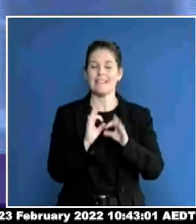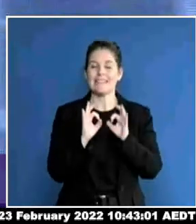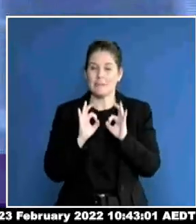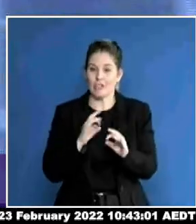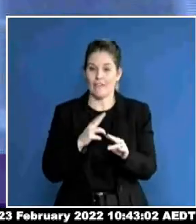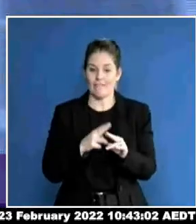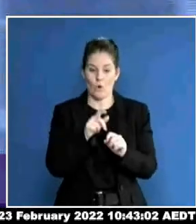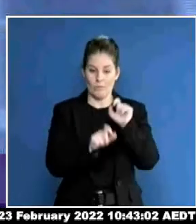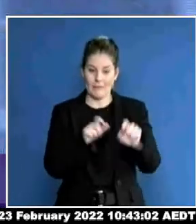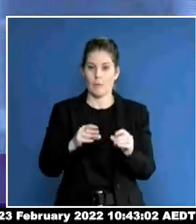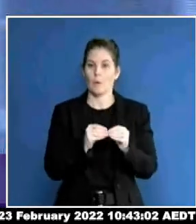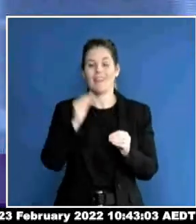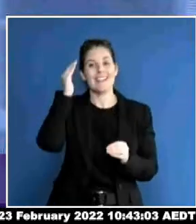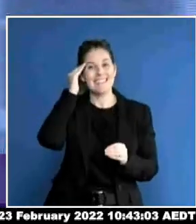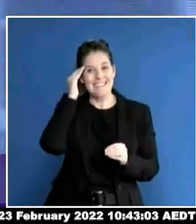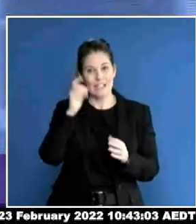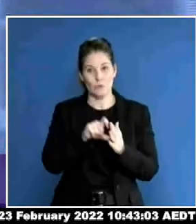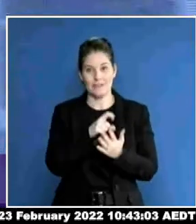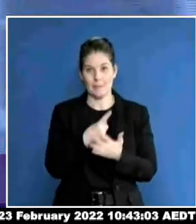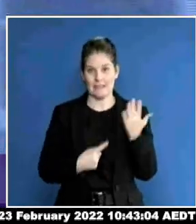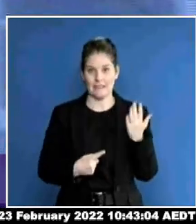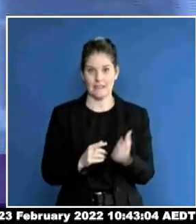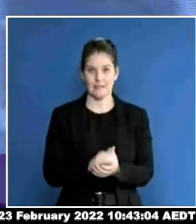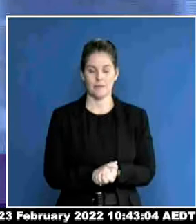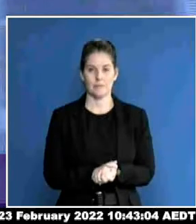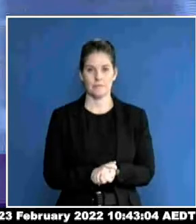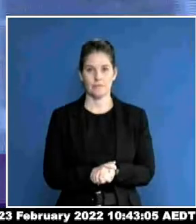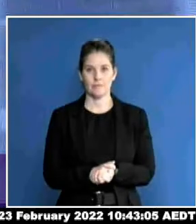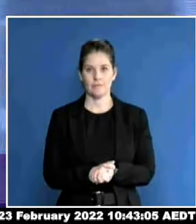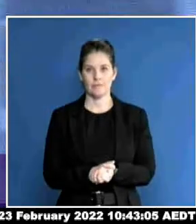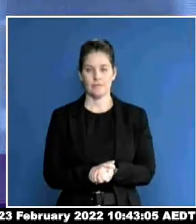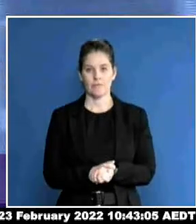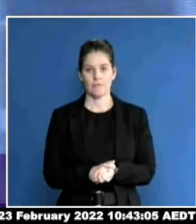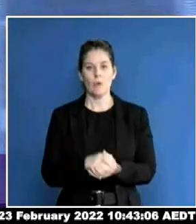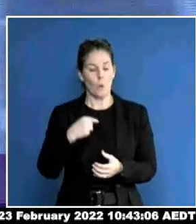These are the themes that we will continue to examine over the next three days.